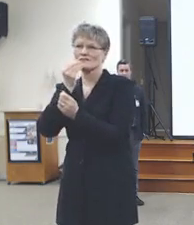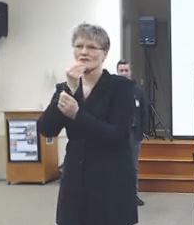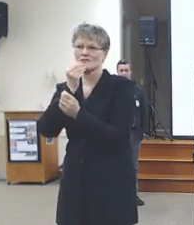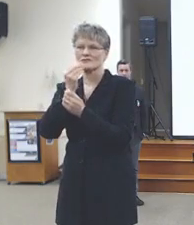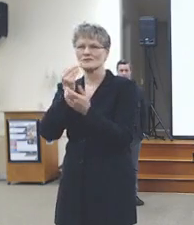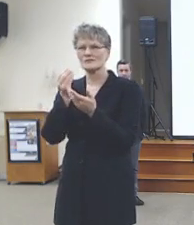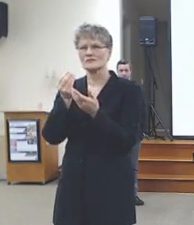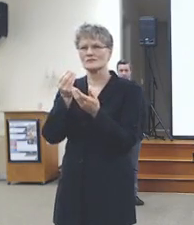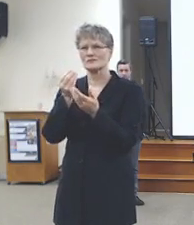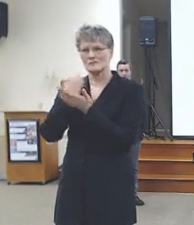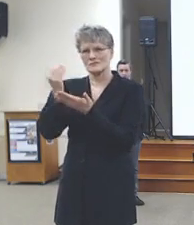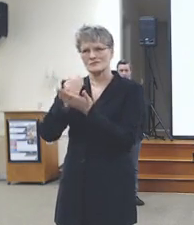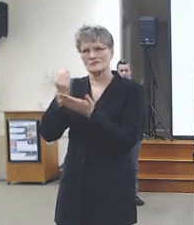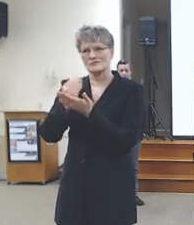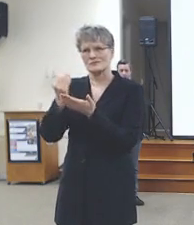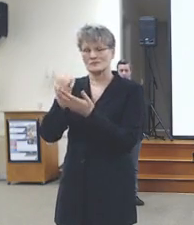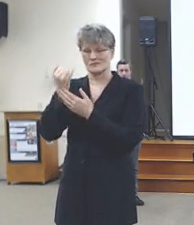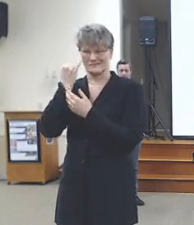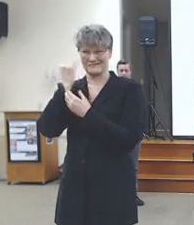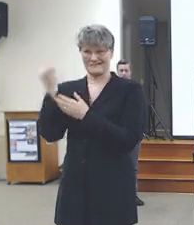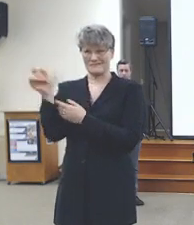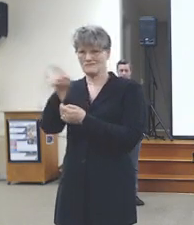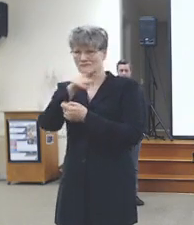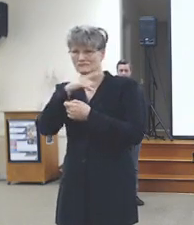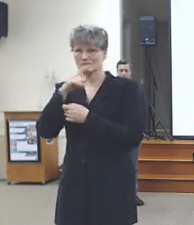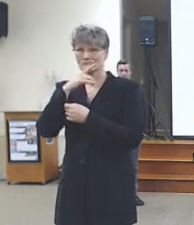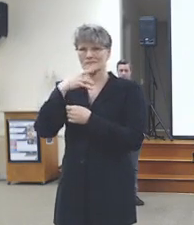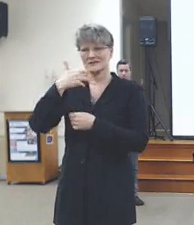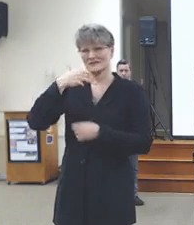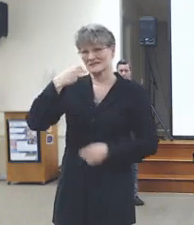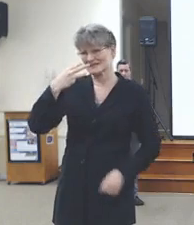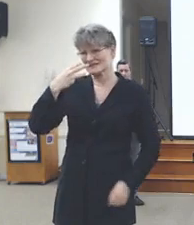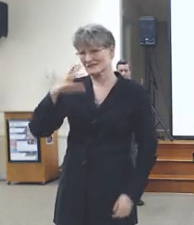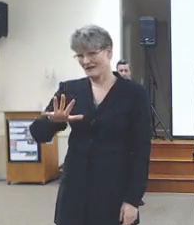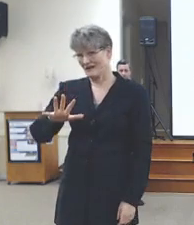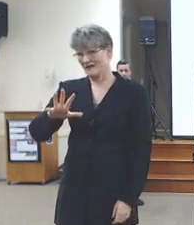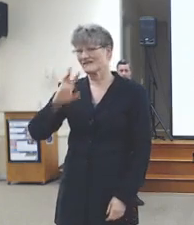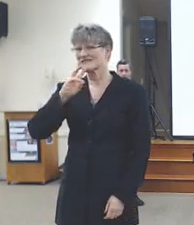over 65 or has some kind of a health condition that prevents them from